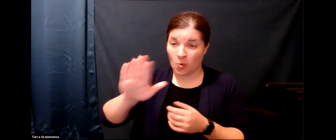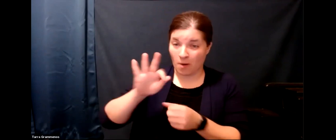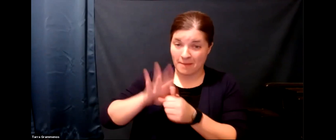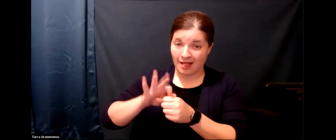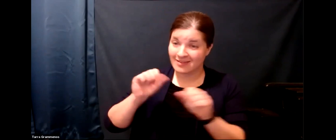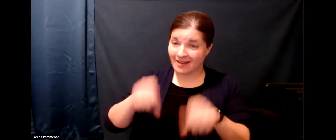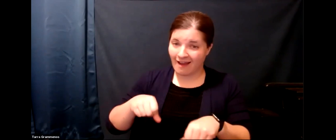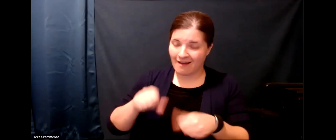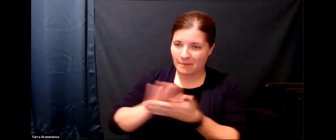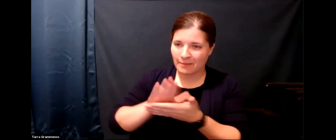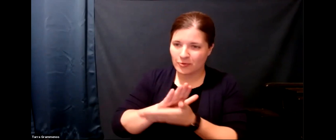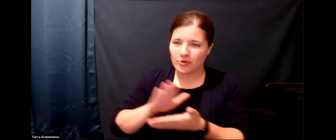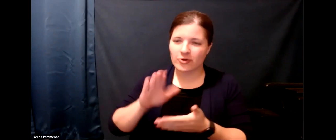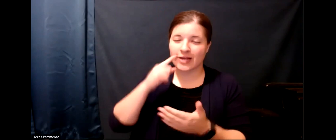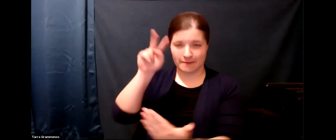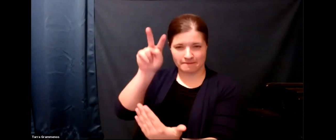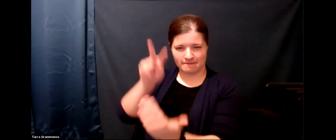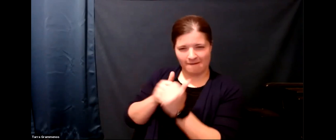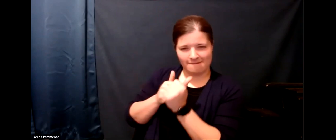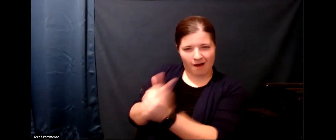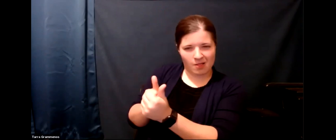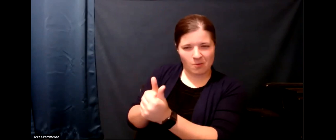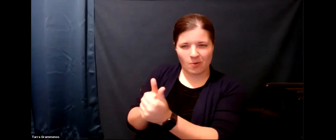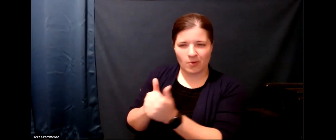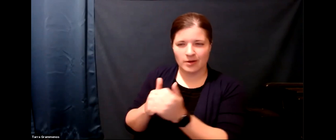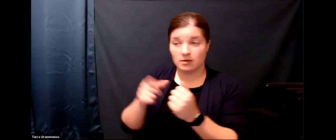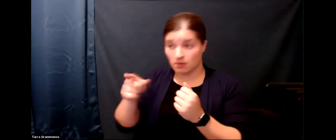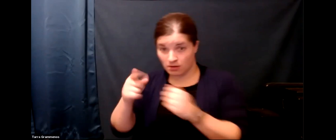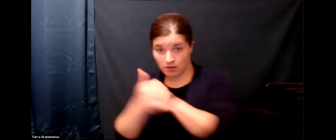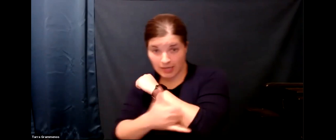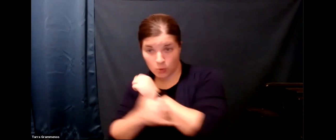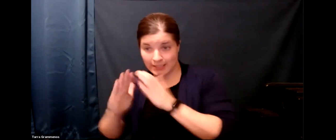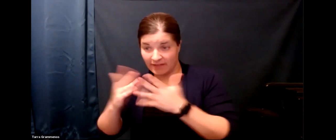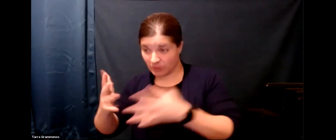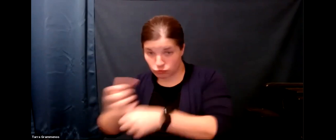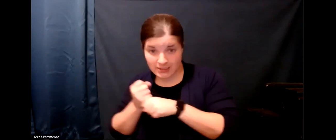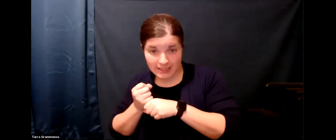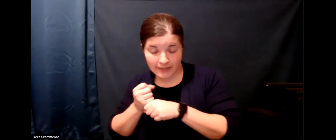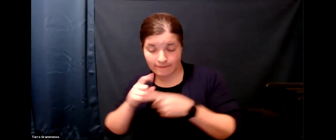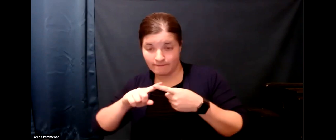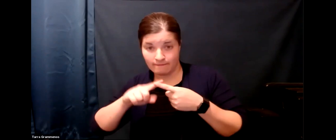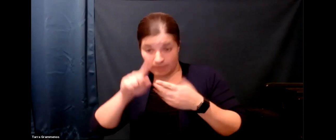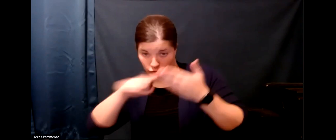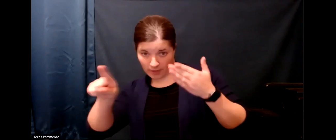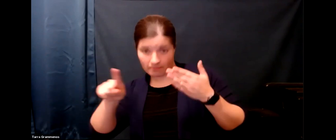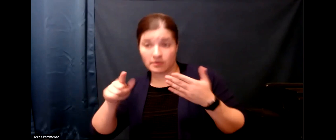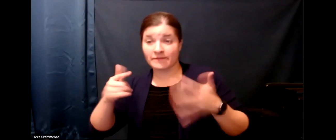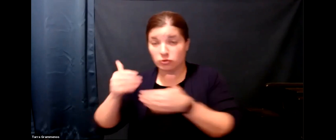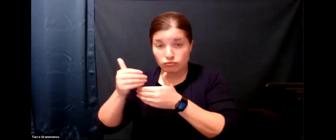county or city has received and processed it. You can determine that. So if you have your, you know, information, you can go